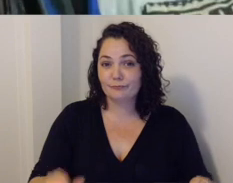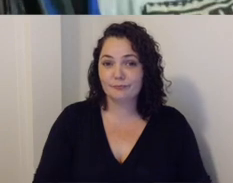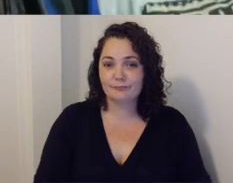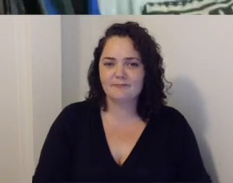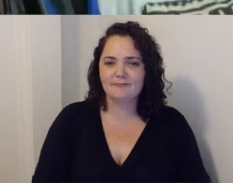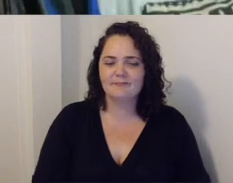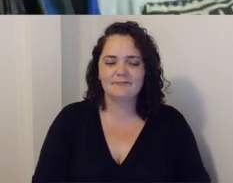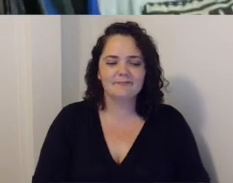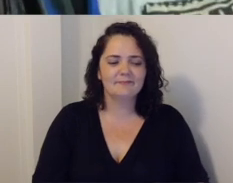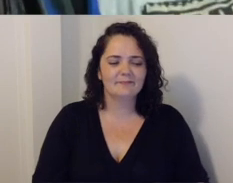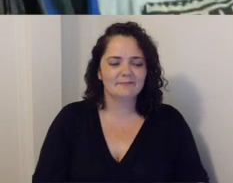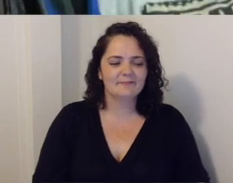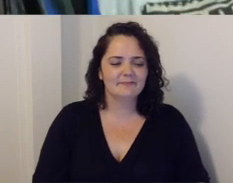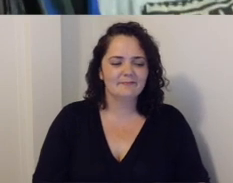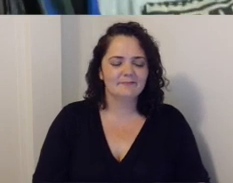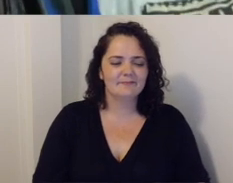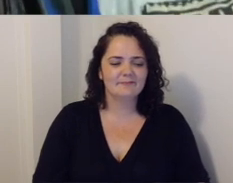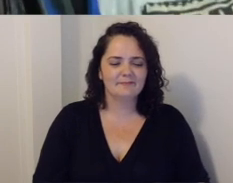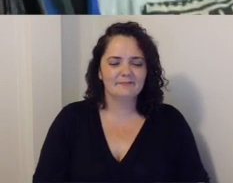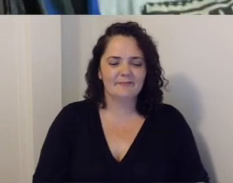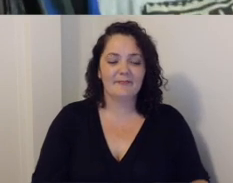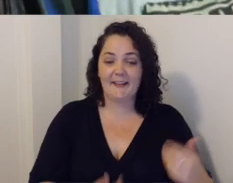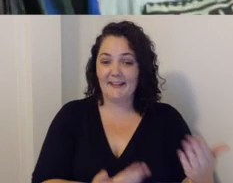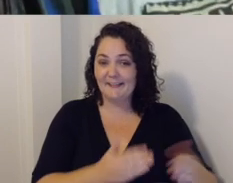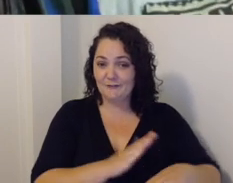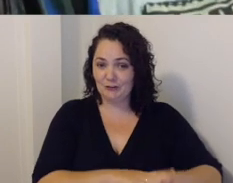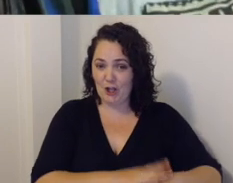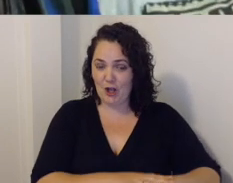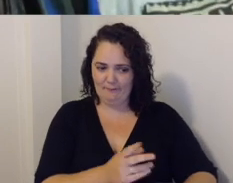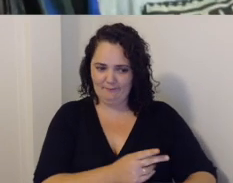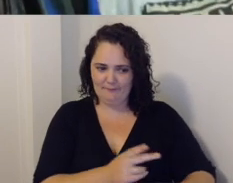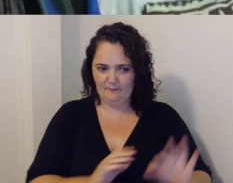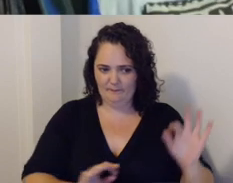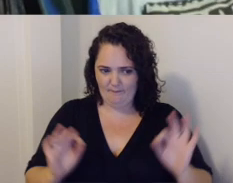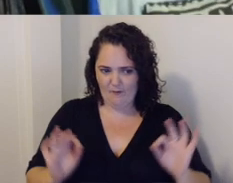into their pose and while they get into their pose let's switch camera back over to my desk again